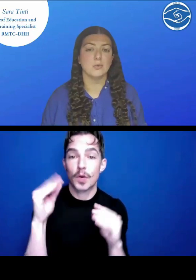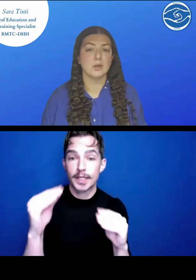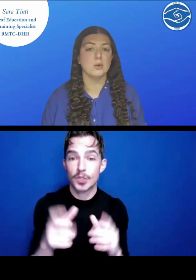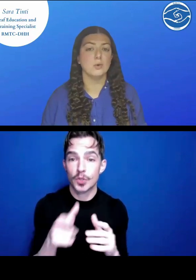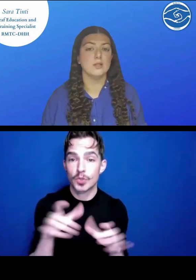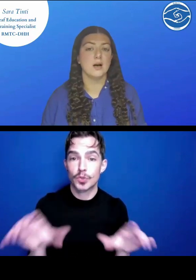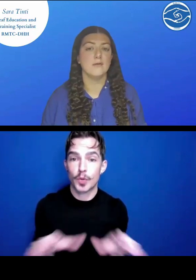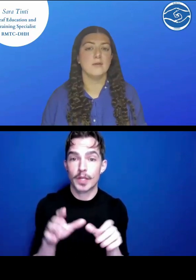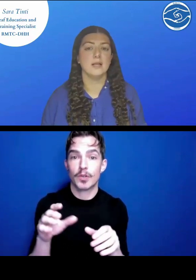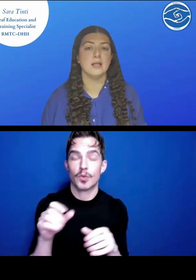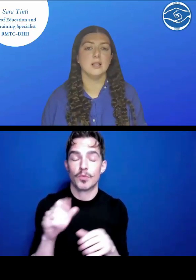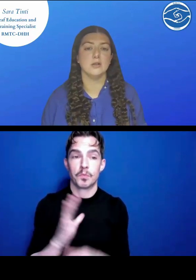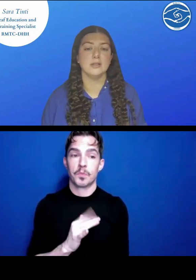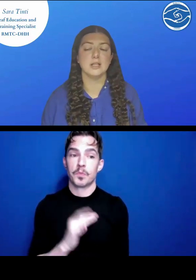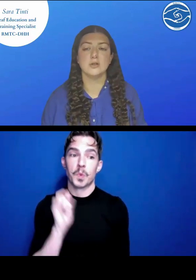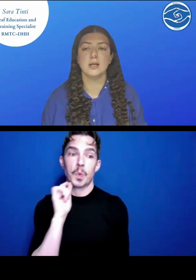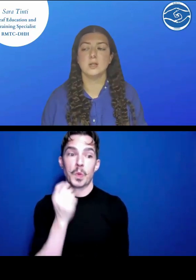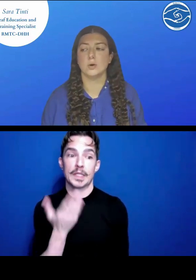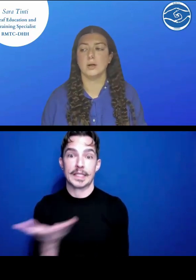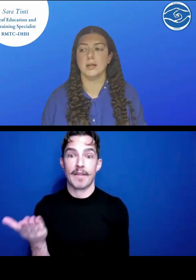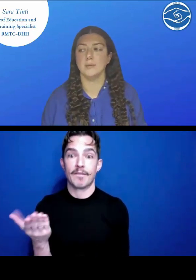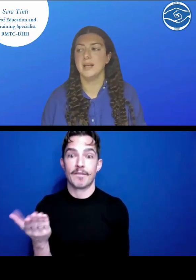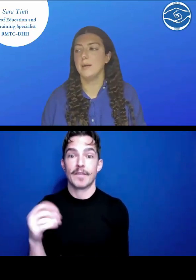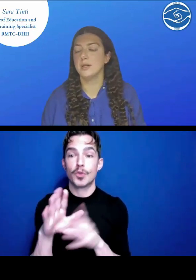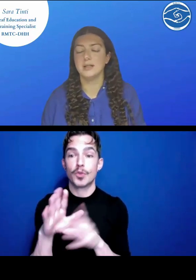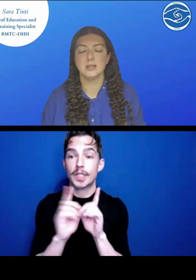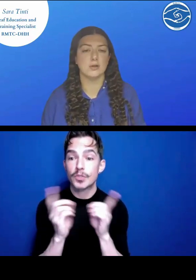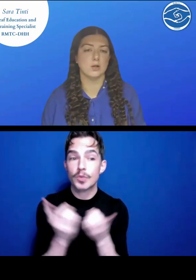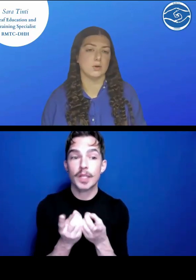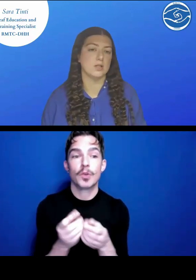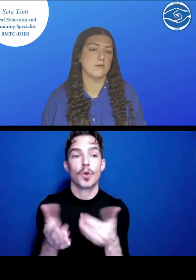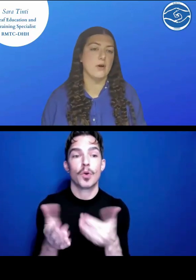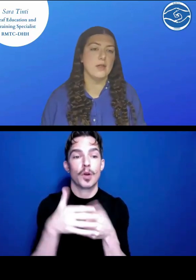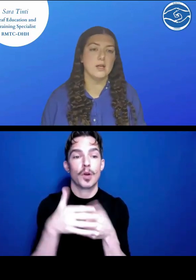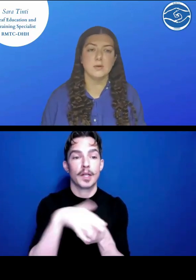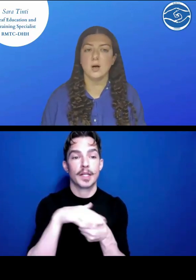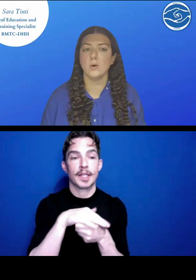some really cool stuff in your district or in a neighboring district or just a friend that you